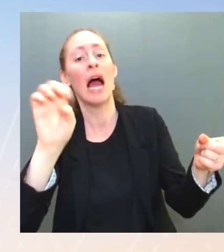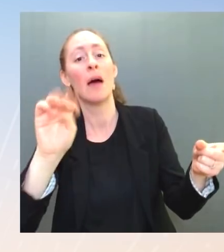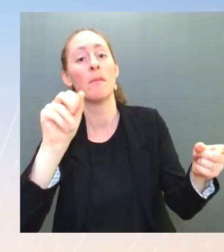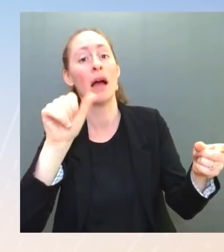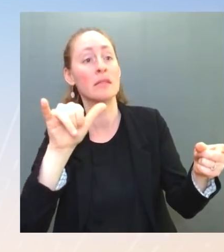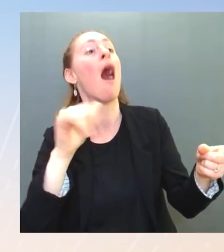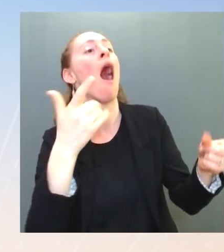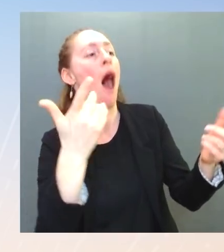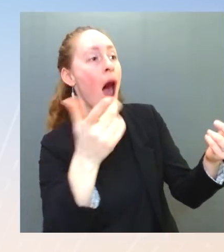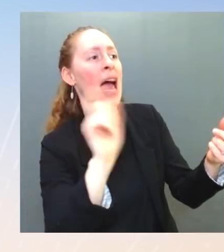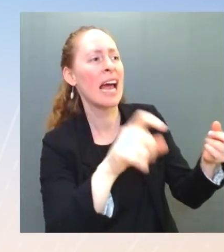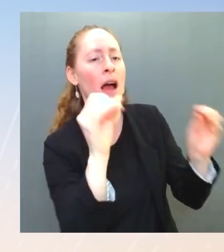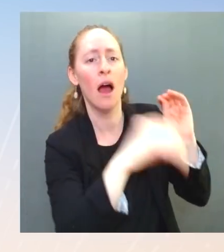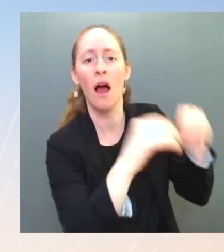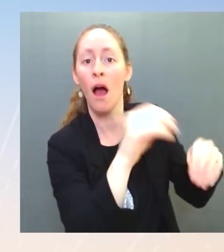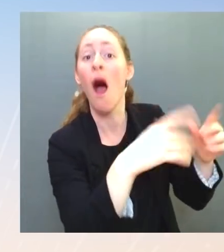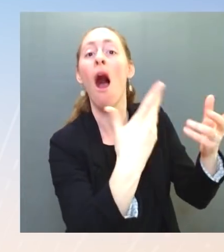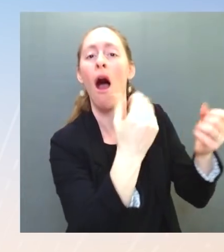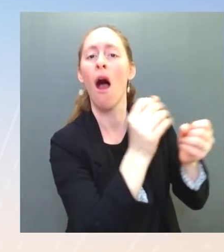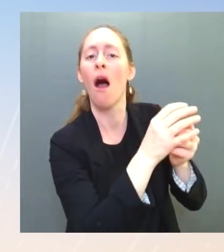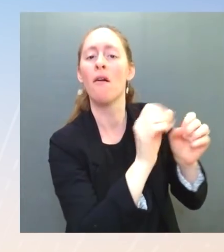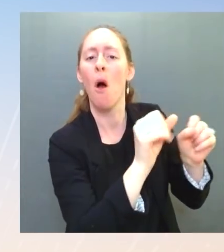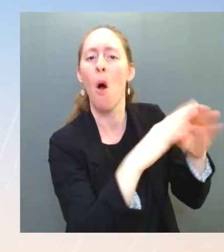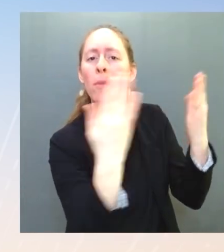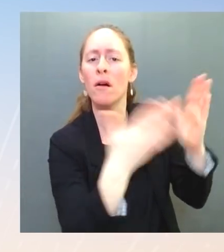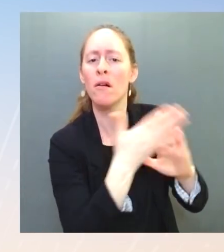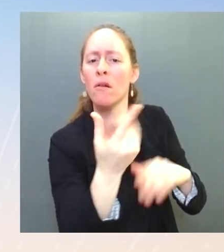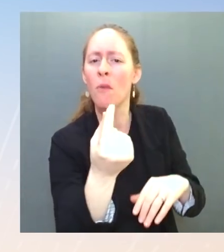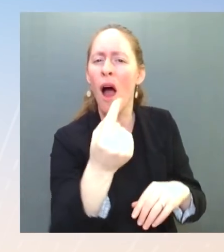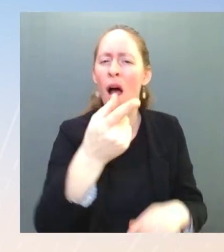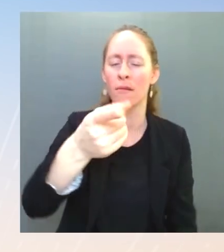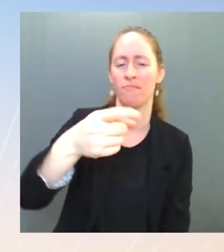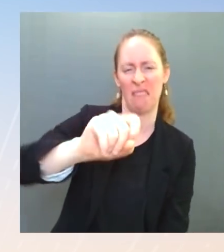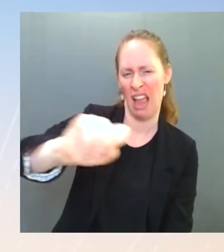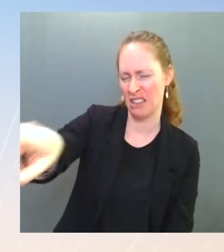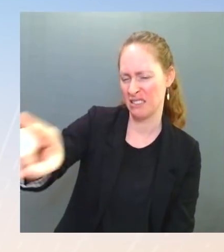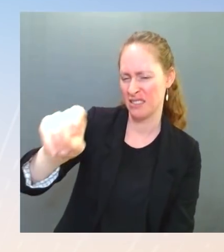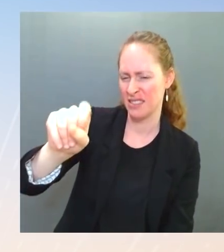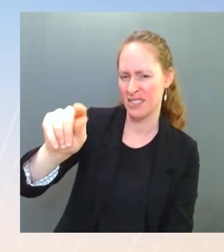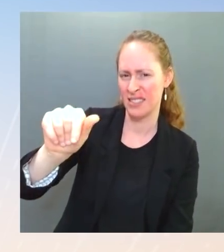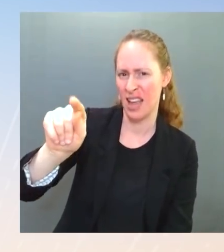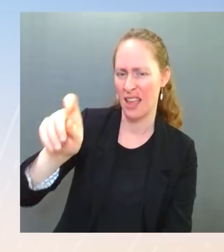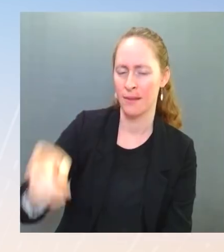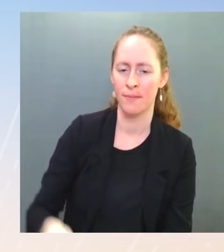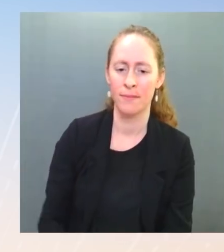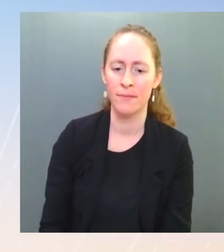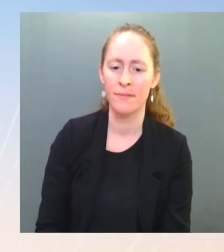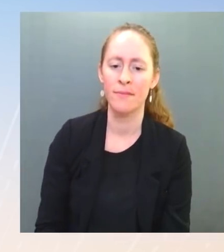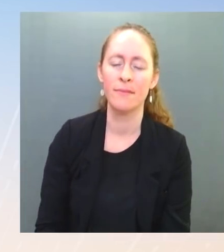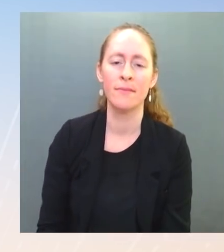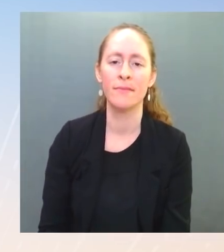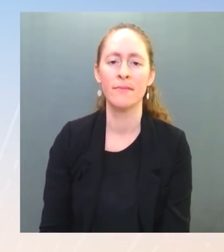That's always going to be our objective. Oh, Kelly, go ahead. Go ahead. The Press: It's been years since there's been a confirmed ATF director.